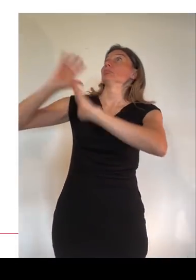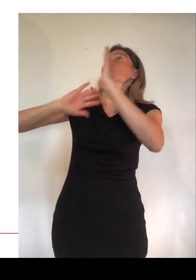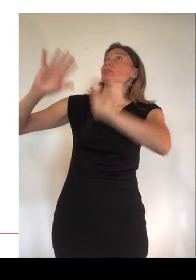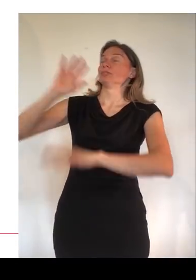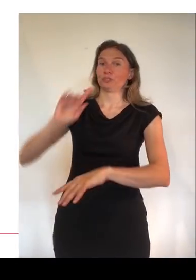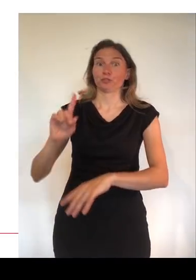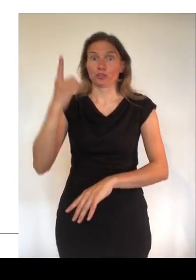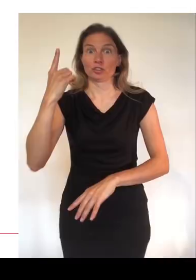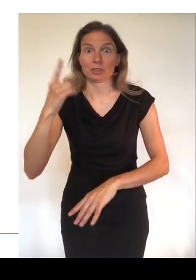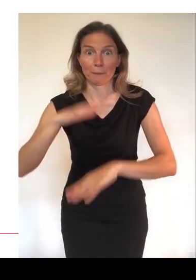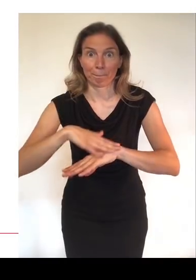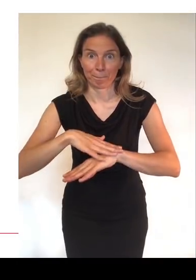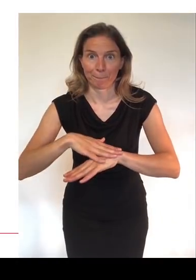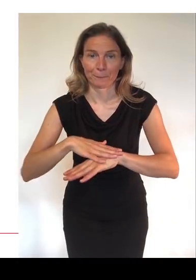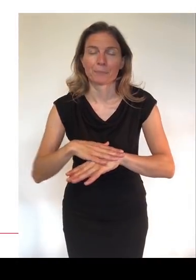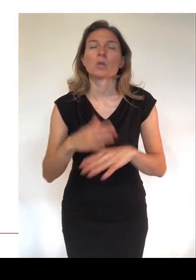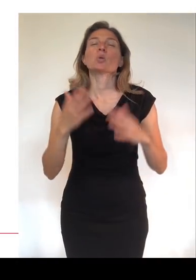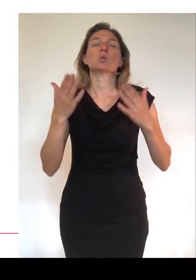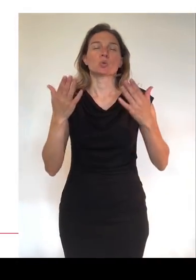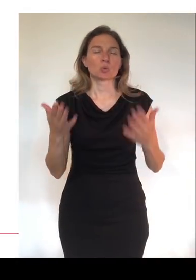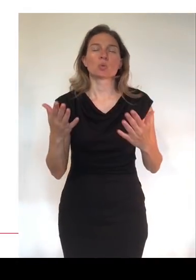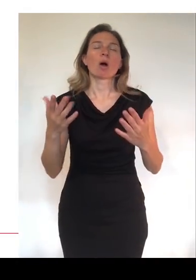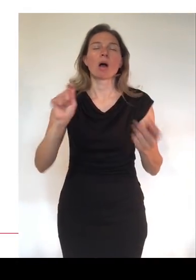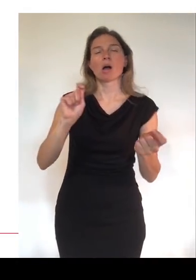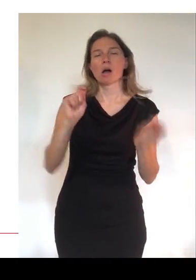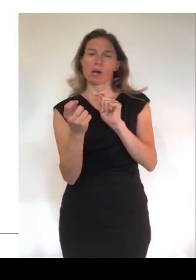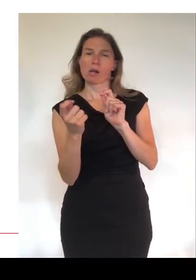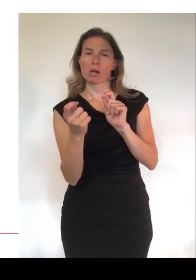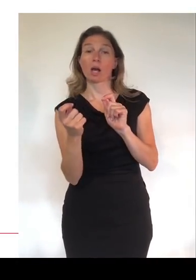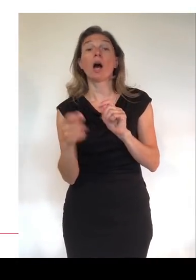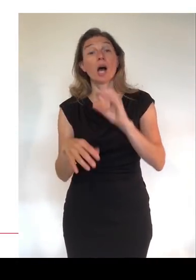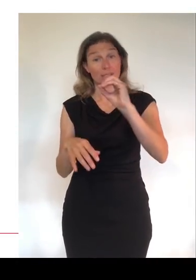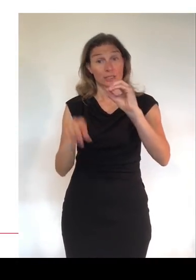contact an access to sign language so the moment that they start having an